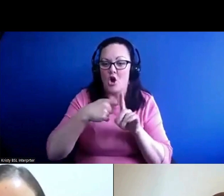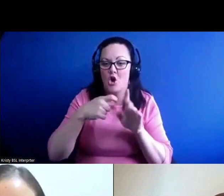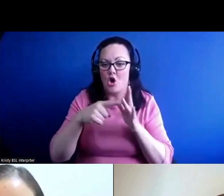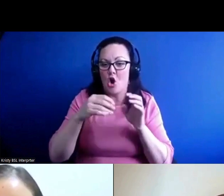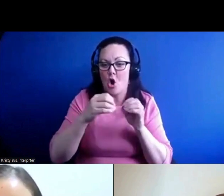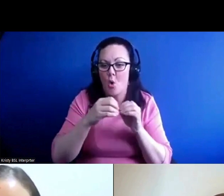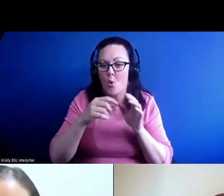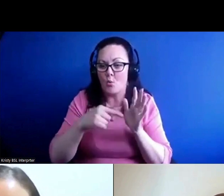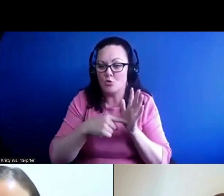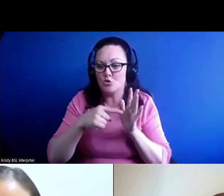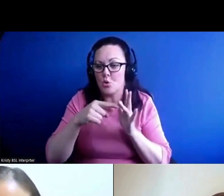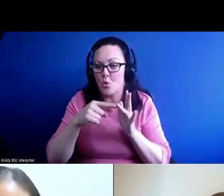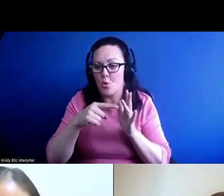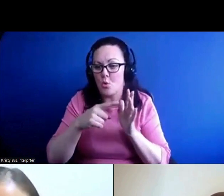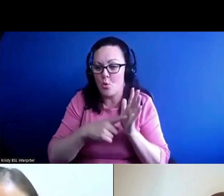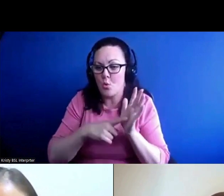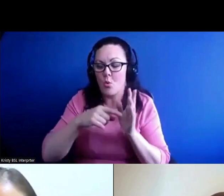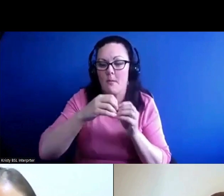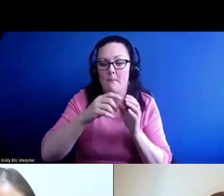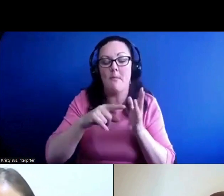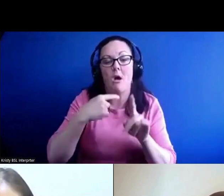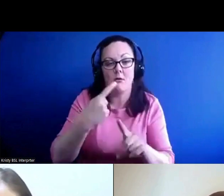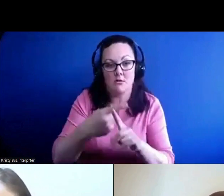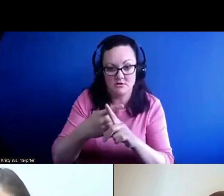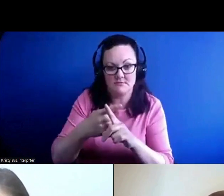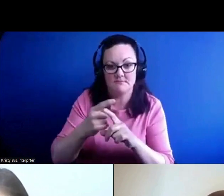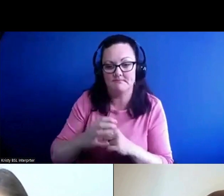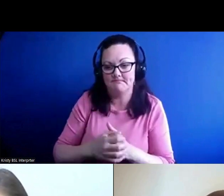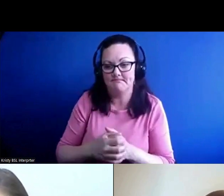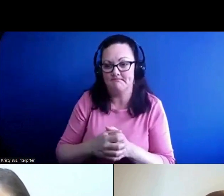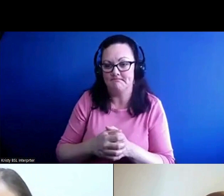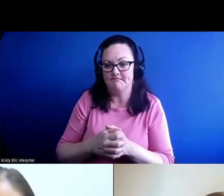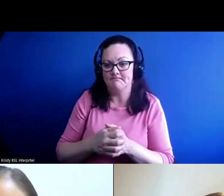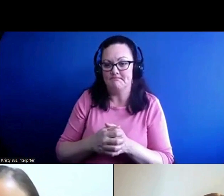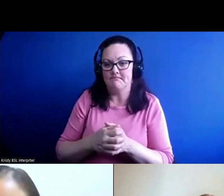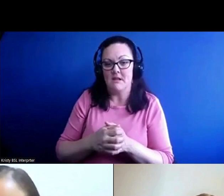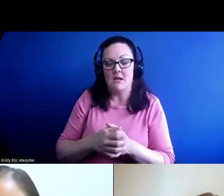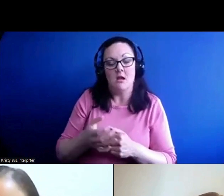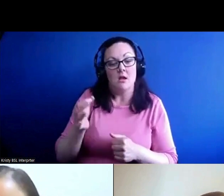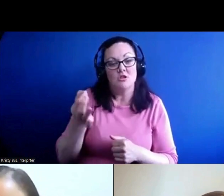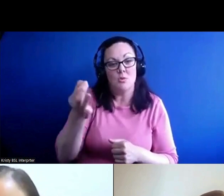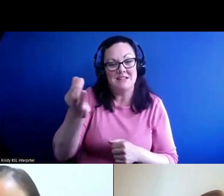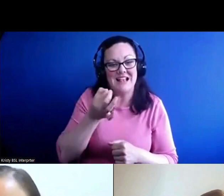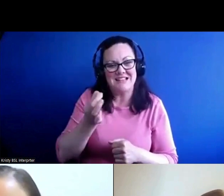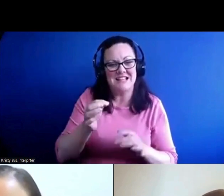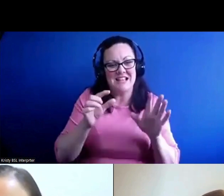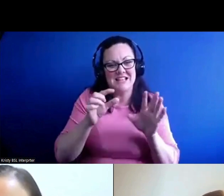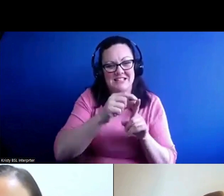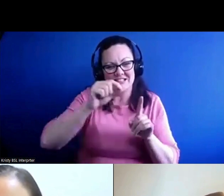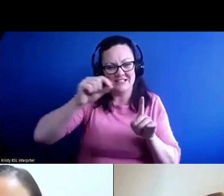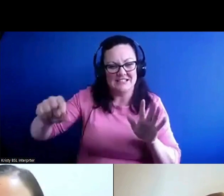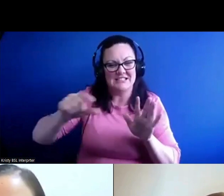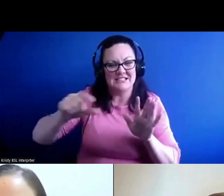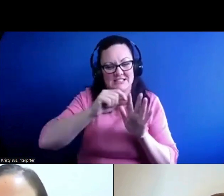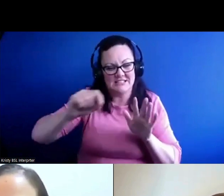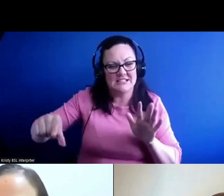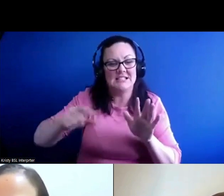Then Dina has asked 'What are dissemination methods? Are they academic, are they journals. What kind of methods are